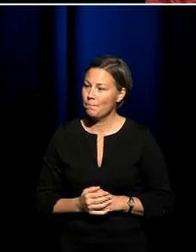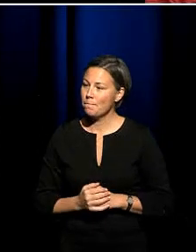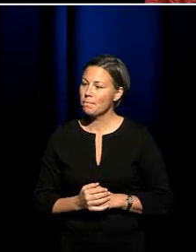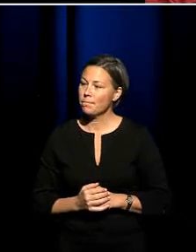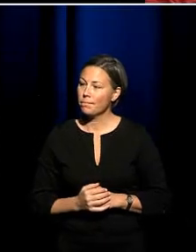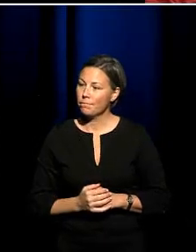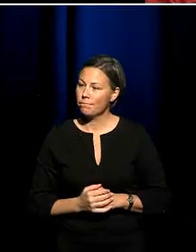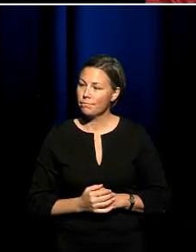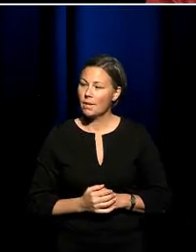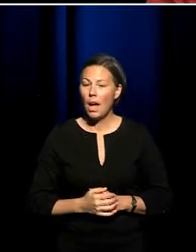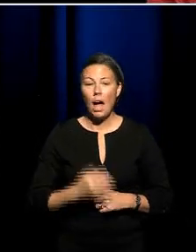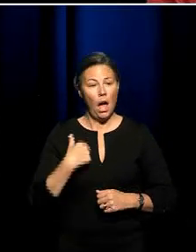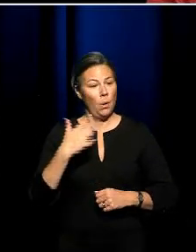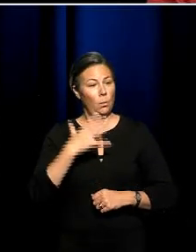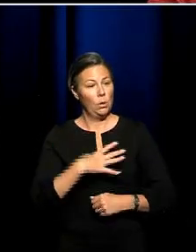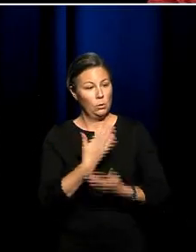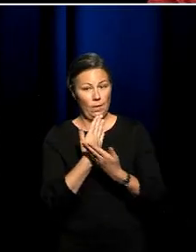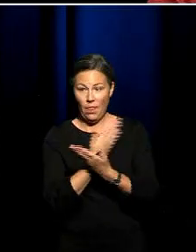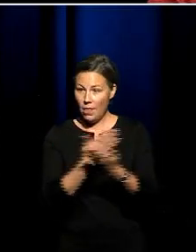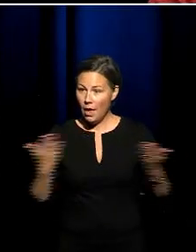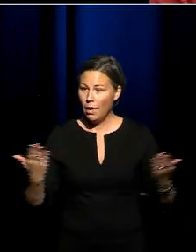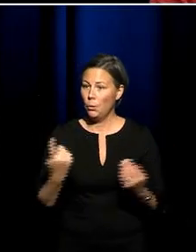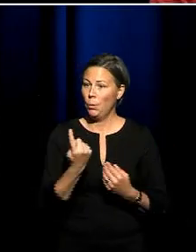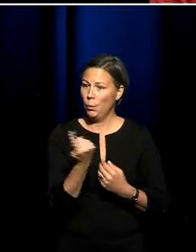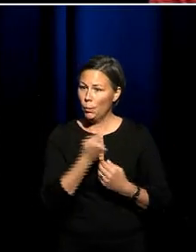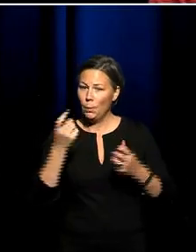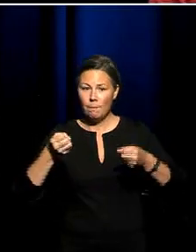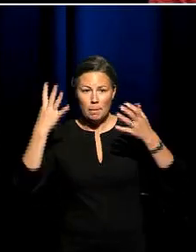may I thank everybody who has taken the time and trouble to attend the hearing